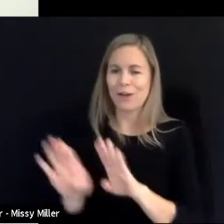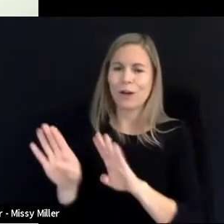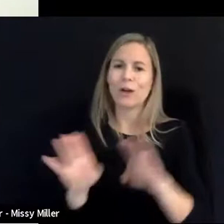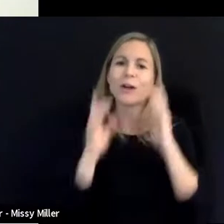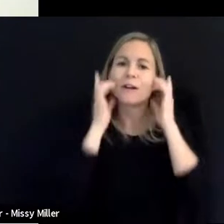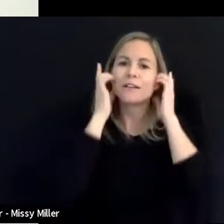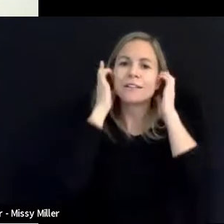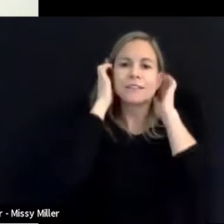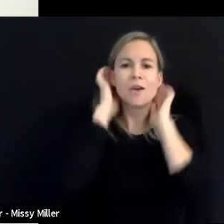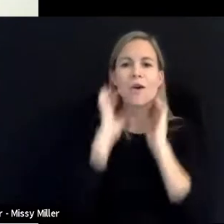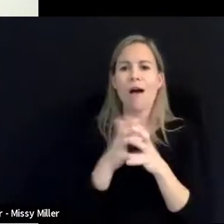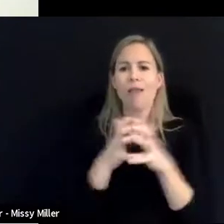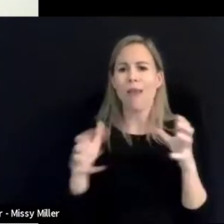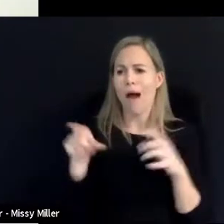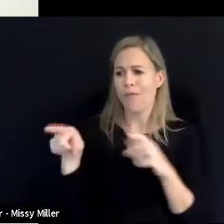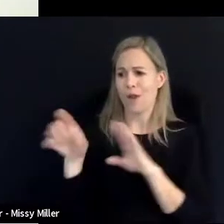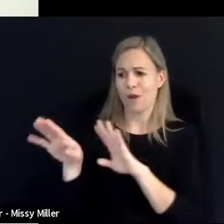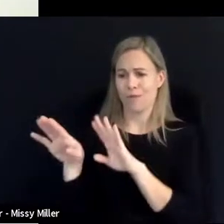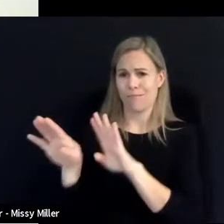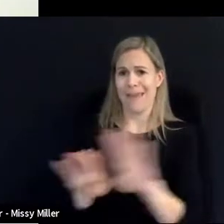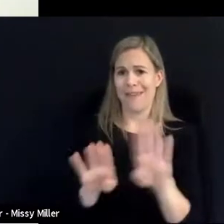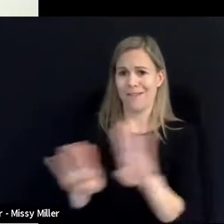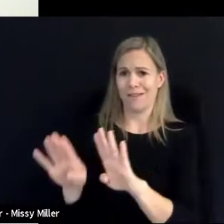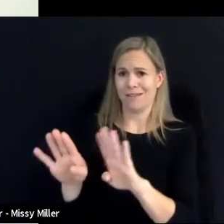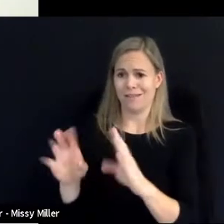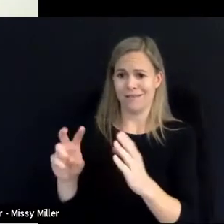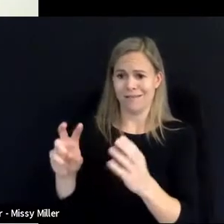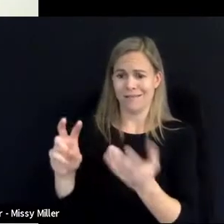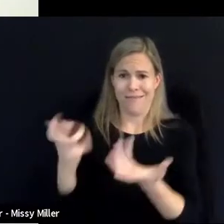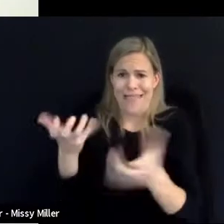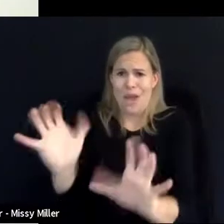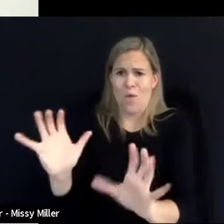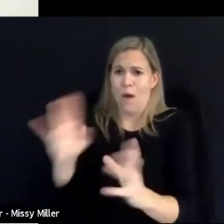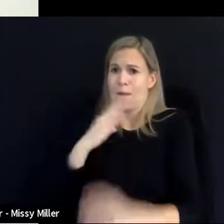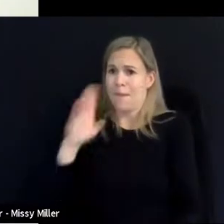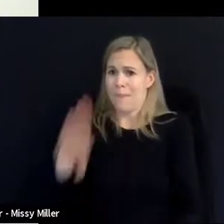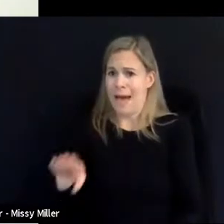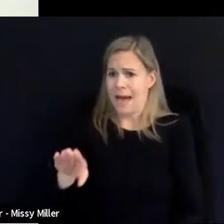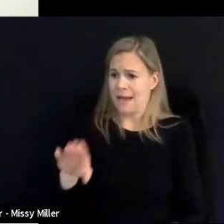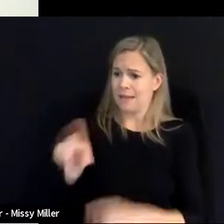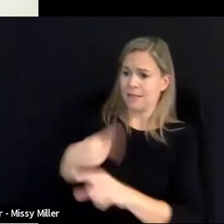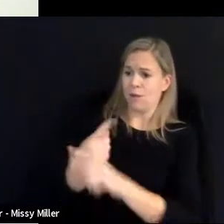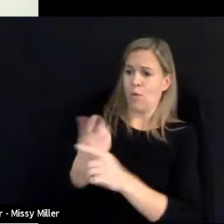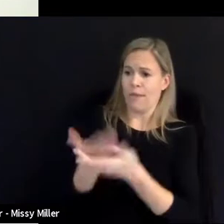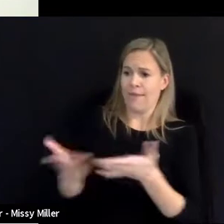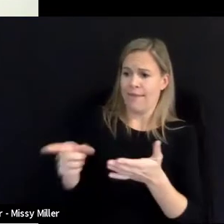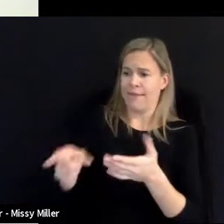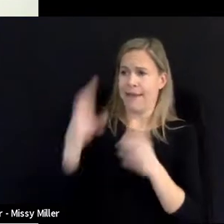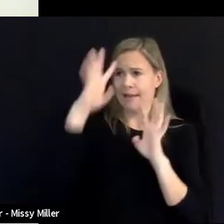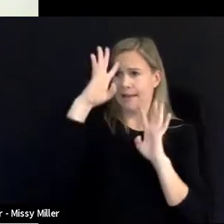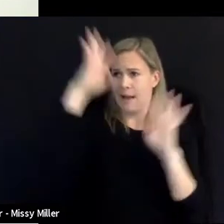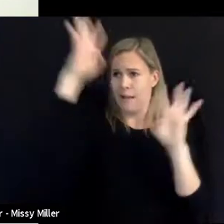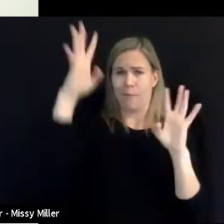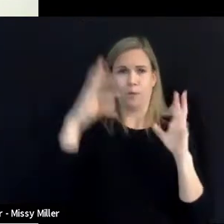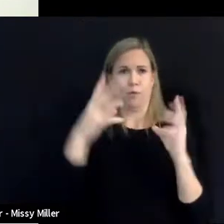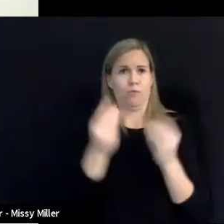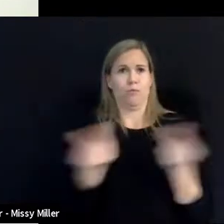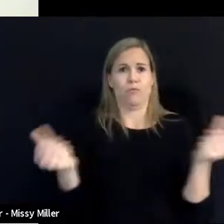they're not doing 'cause they want to be bad. They're doing it because it's the only thing they can come up with that works for them at the moment.